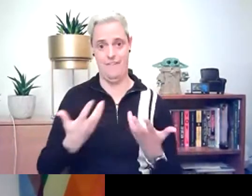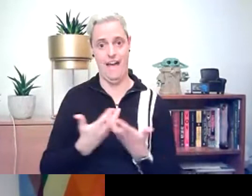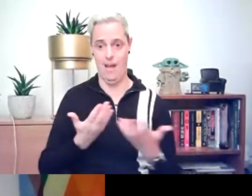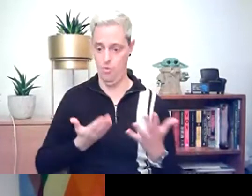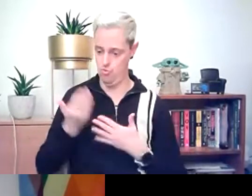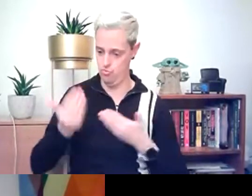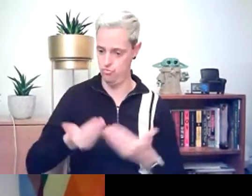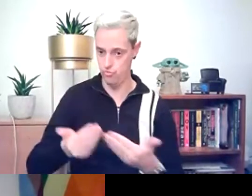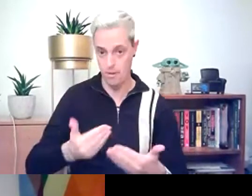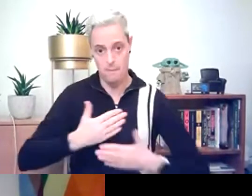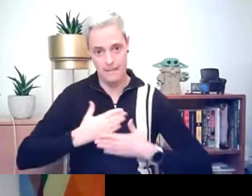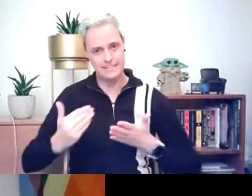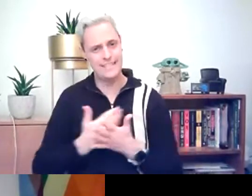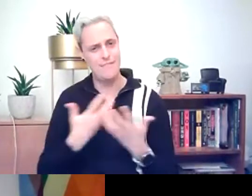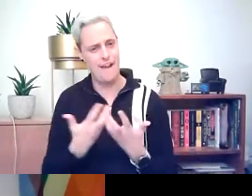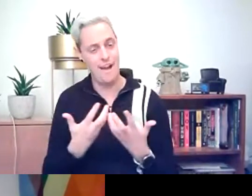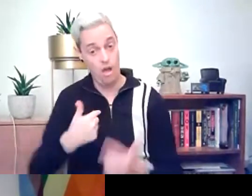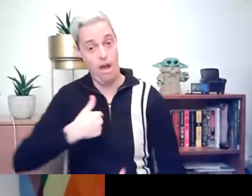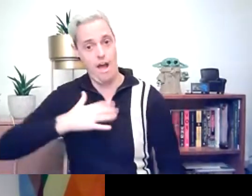it's happening. 18:34:05 So what do you need to balance that